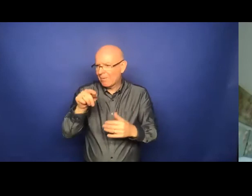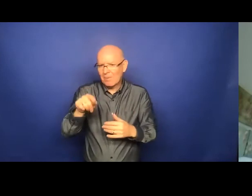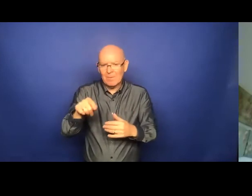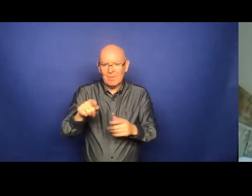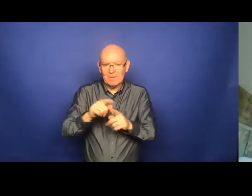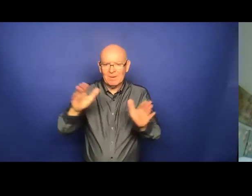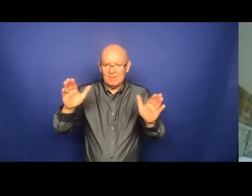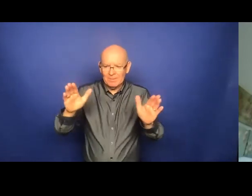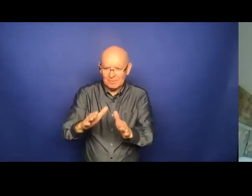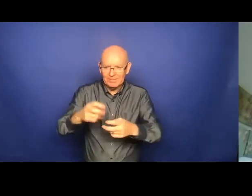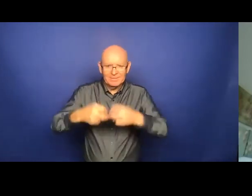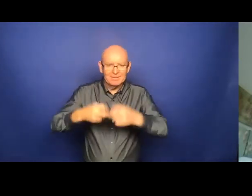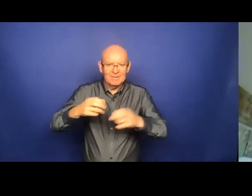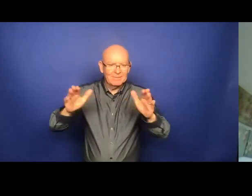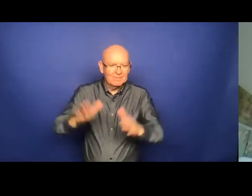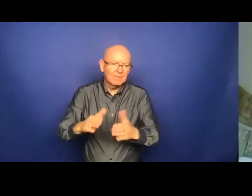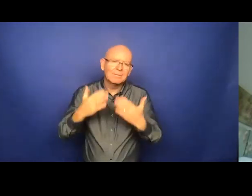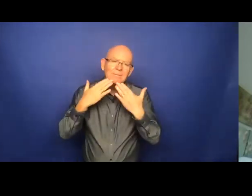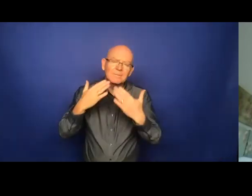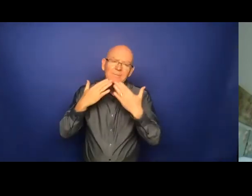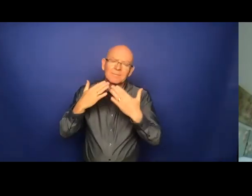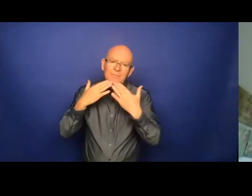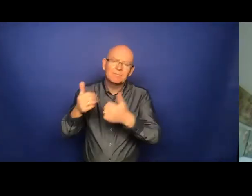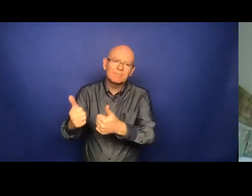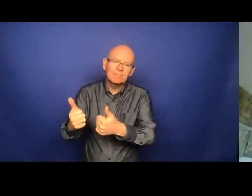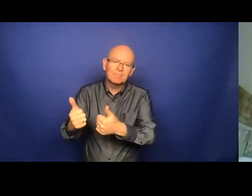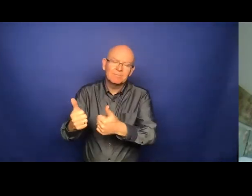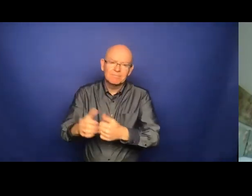s and how we are going to address these issues. So thank you,in fer, very